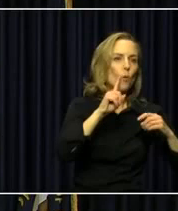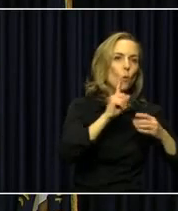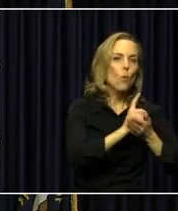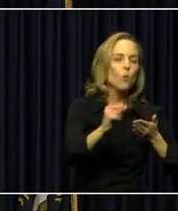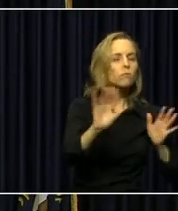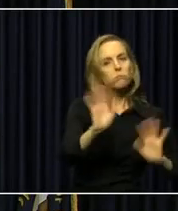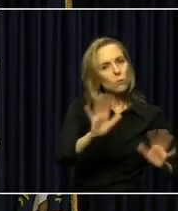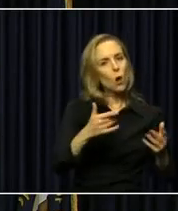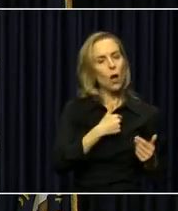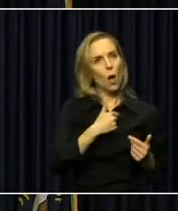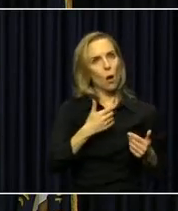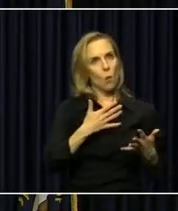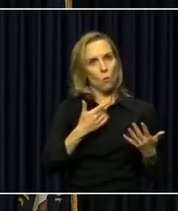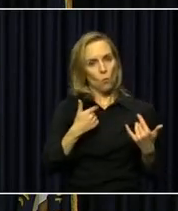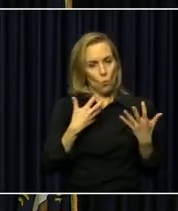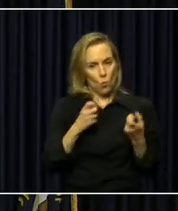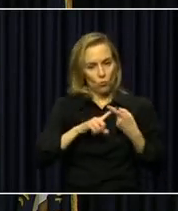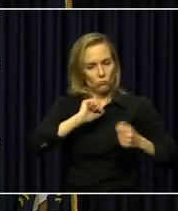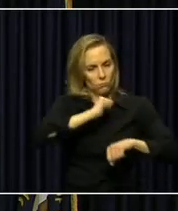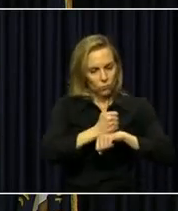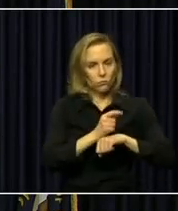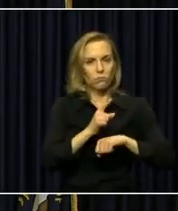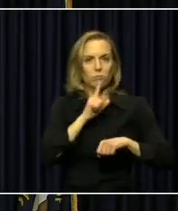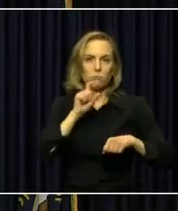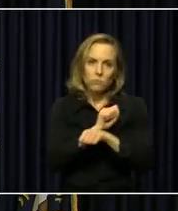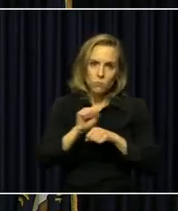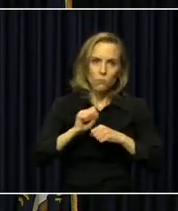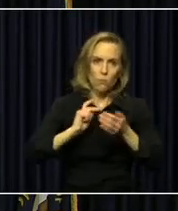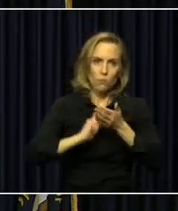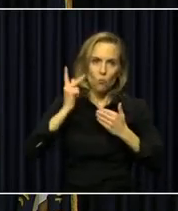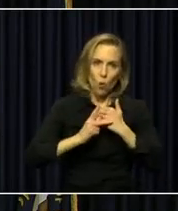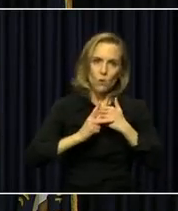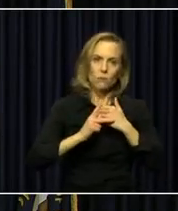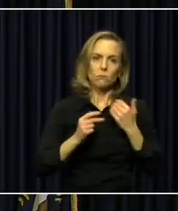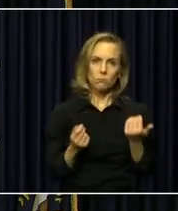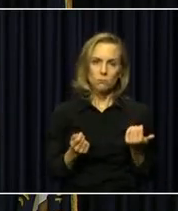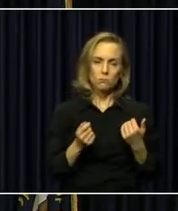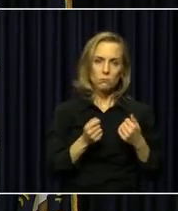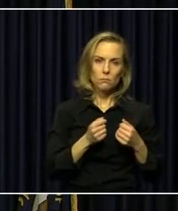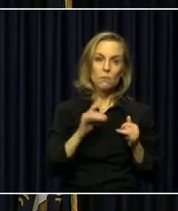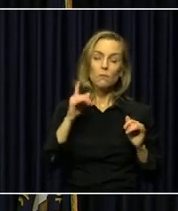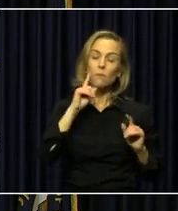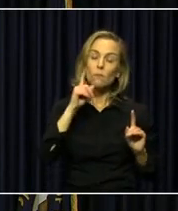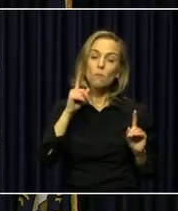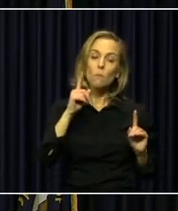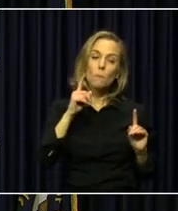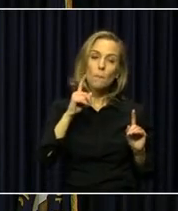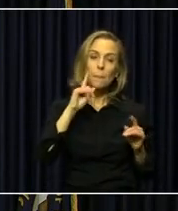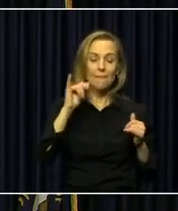MORE -- YOU NEED TENSE TO GO UP,